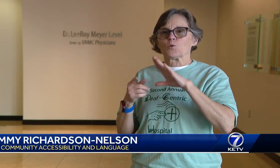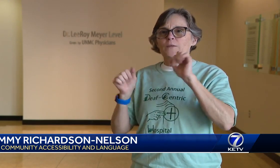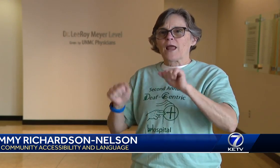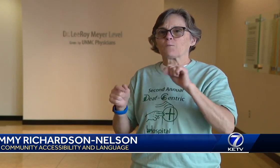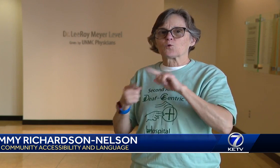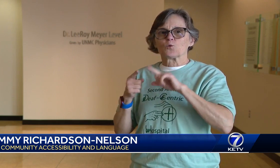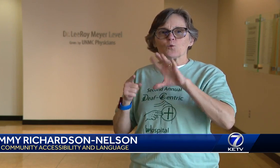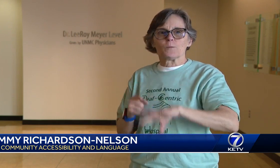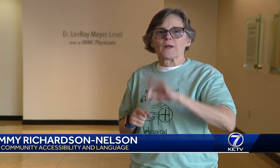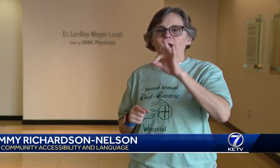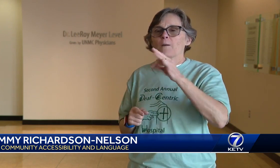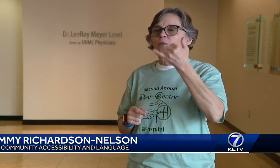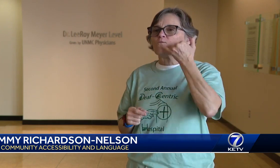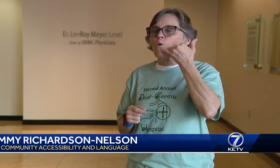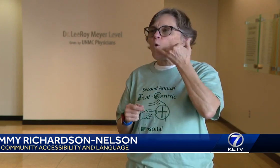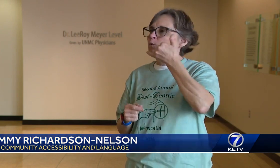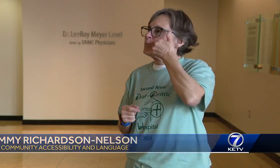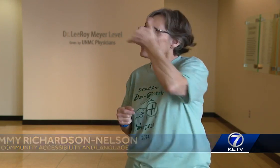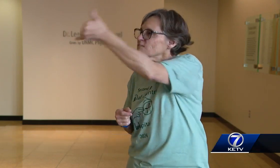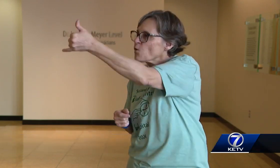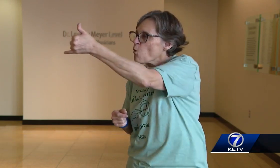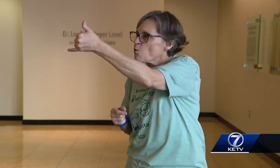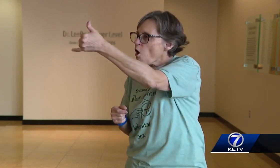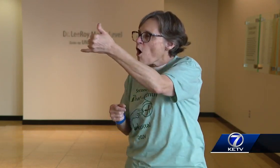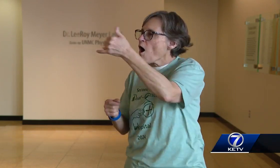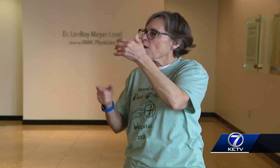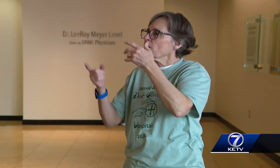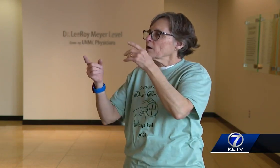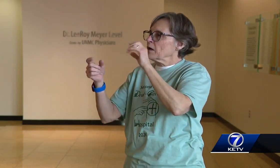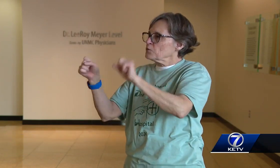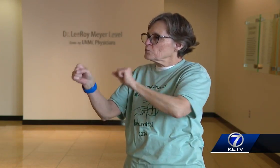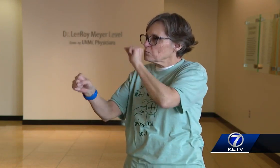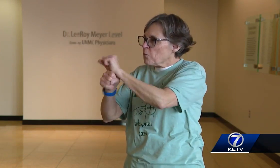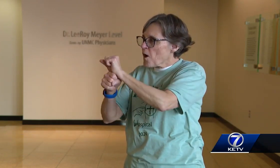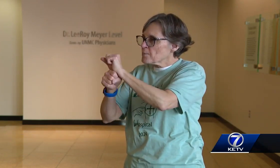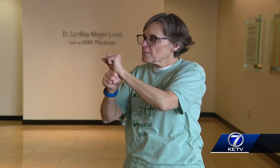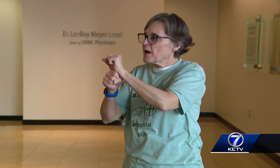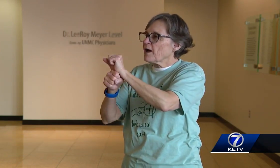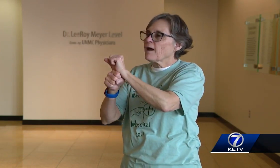I HOPE WE CAN GET THROUGH THAT WALL, THAT COMMUNICATION BARRIER, SO THAT WE HAVE EQUAL ACCESS.